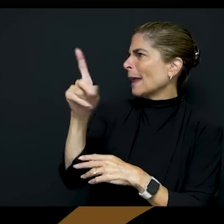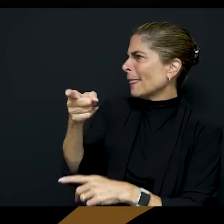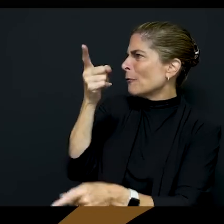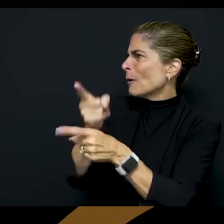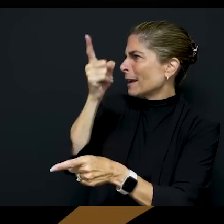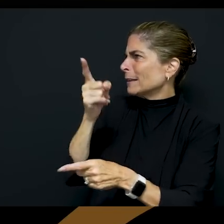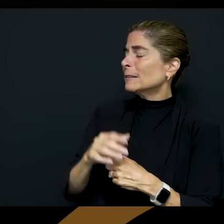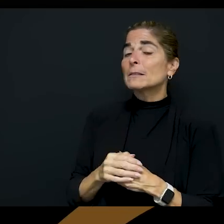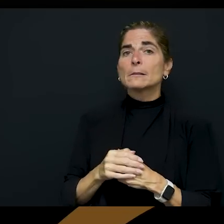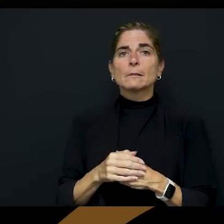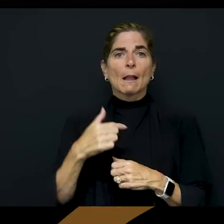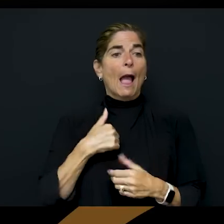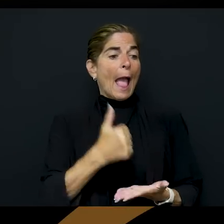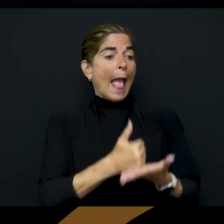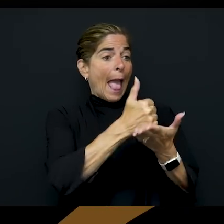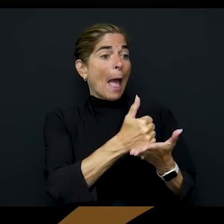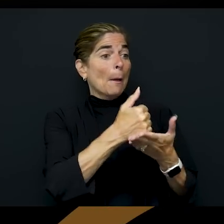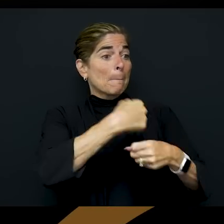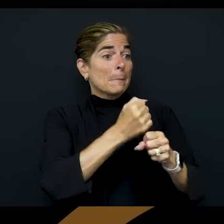I help make sure that our website, our mobile app